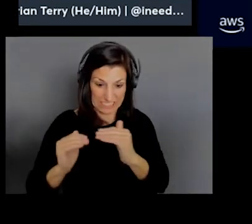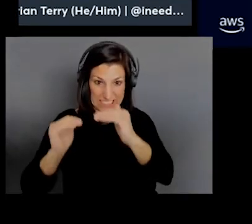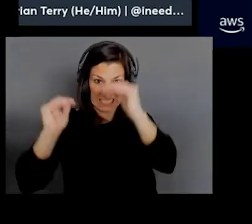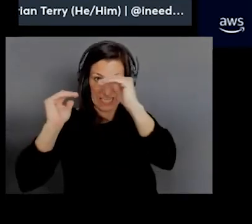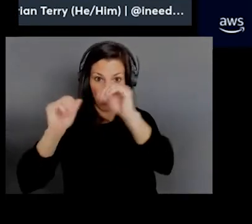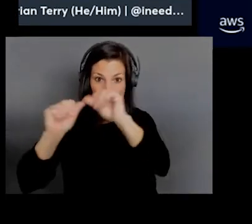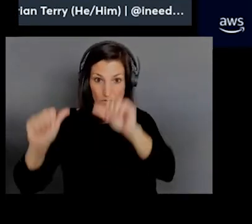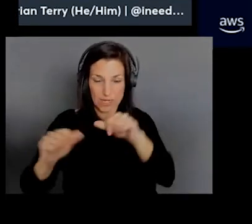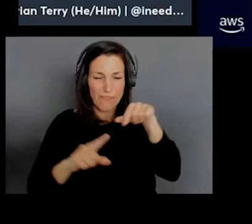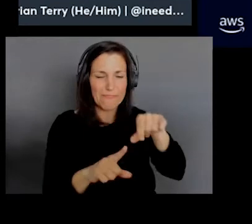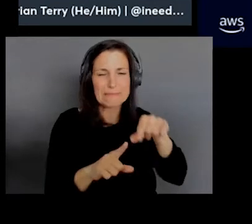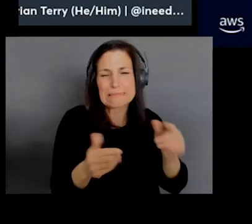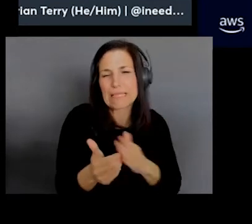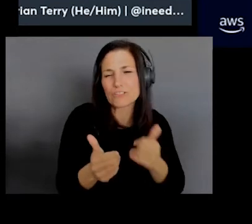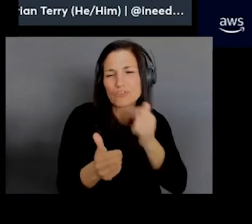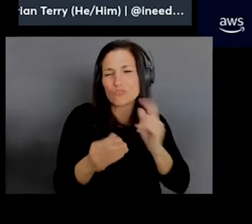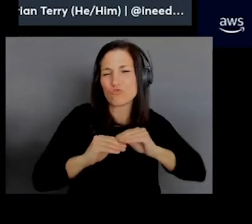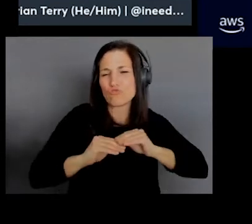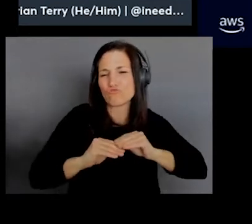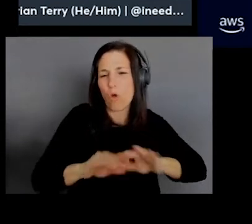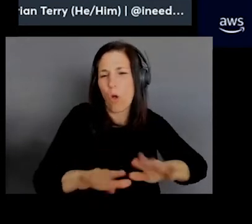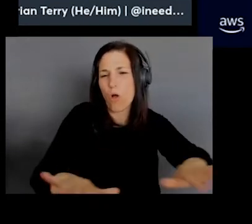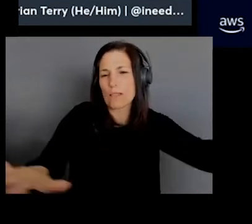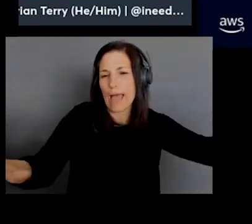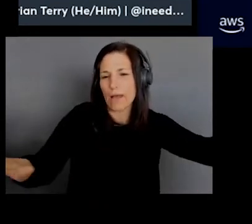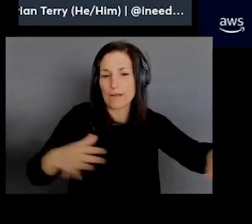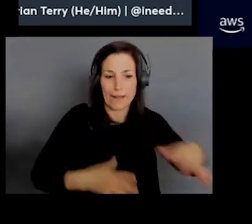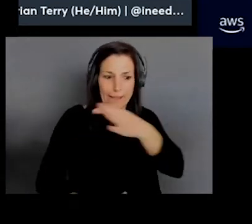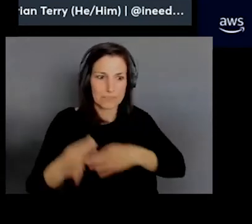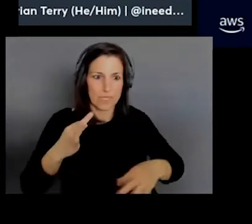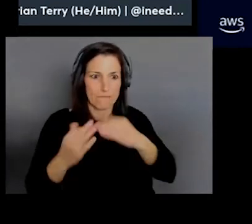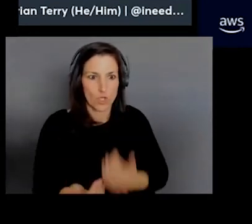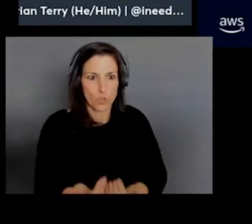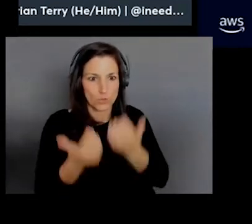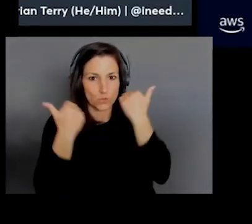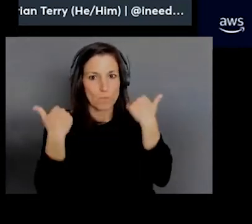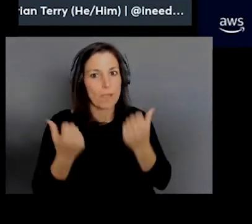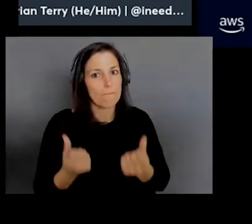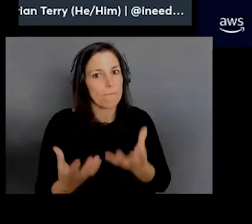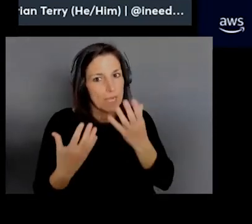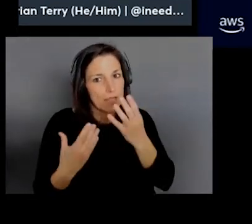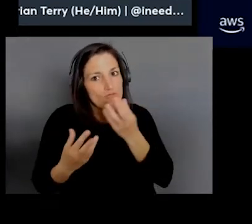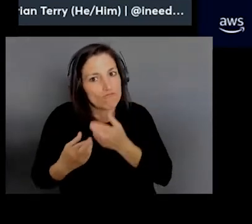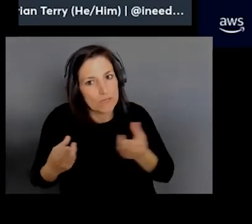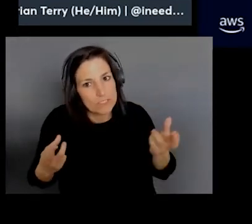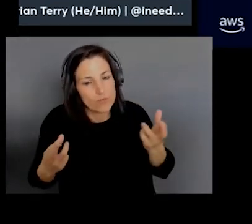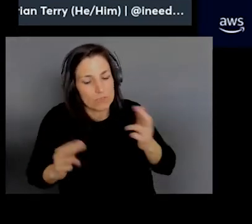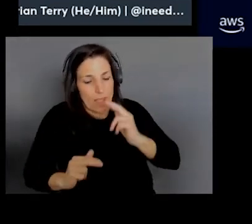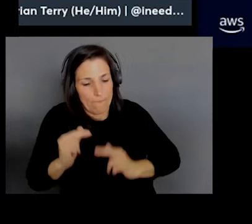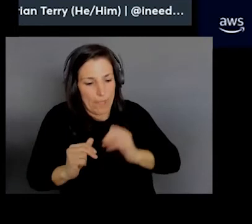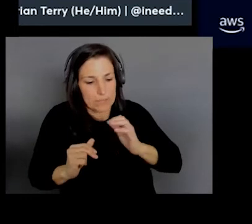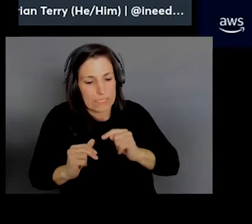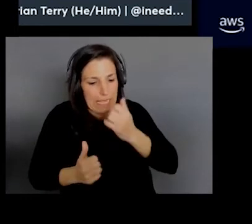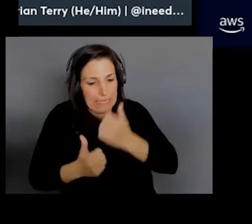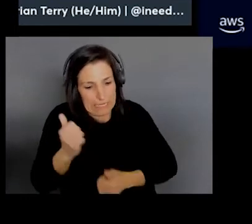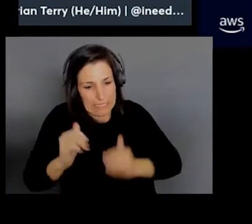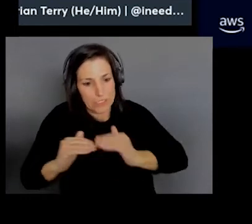without consuming as many resources and building out all the different tiers everywhere. Yeah, absolutely.